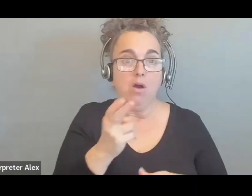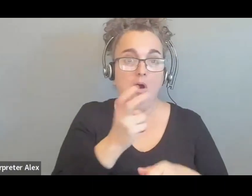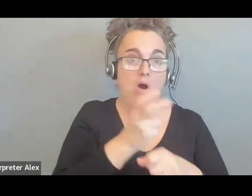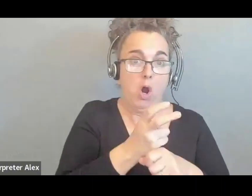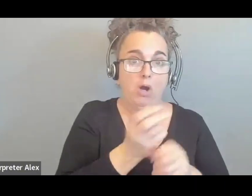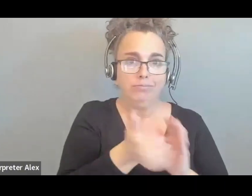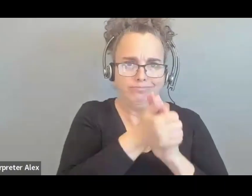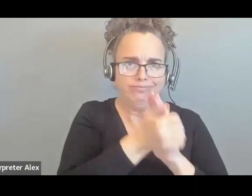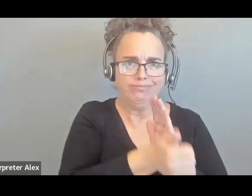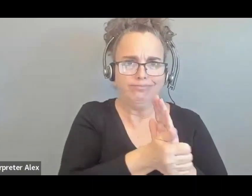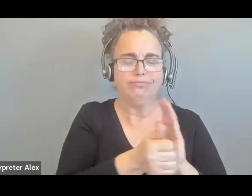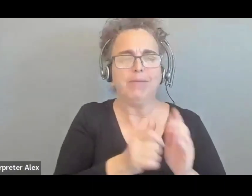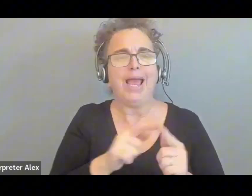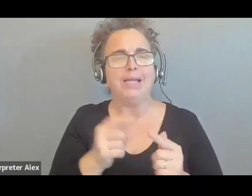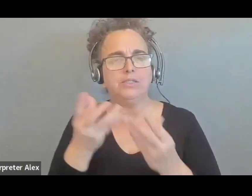for these professionals as we go forward?